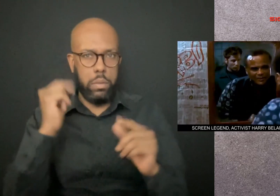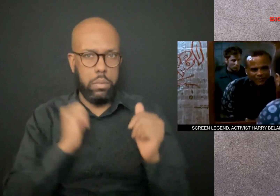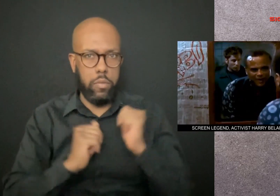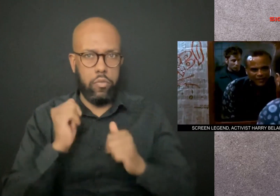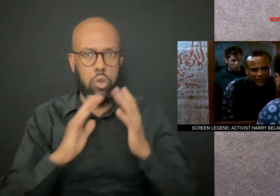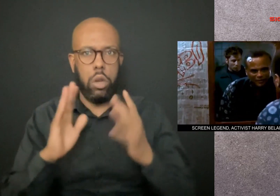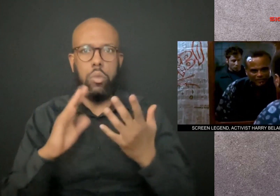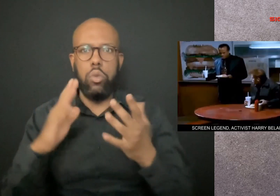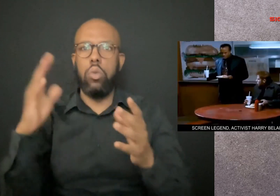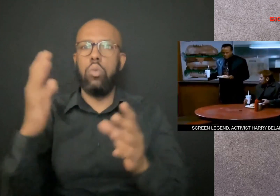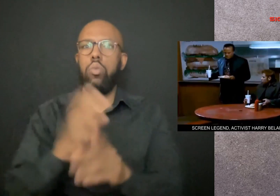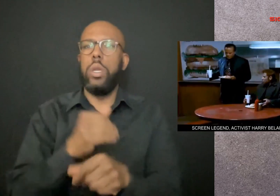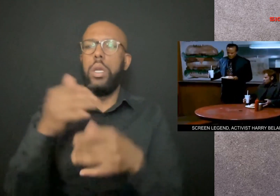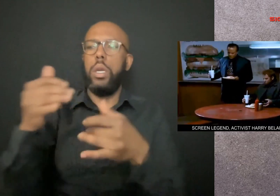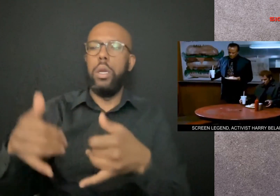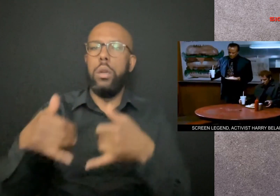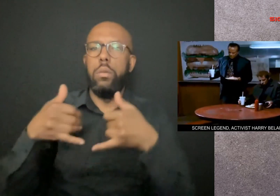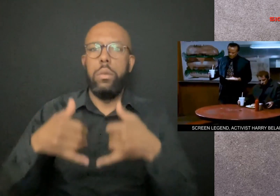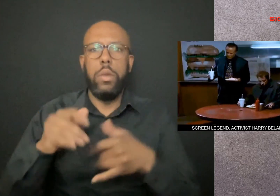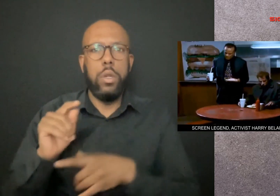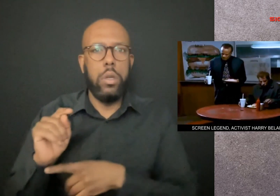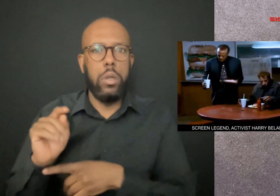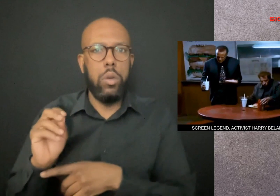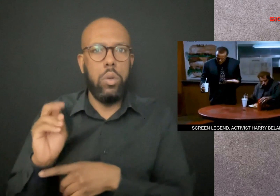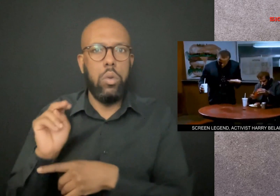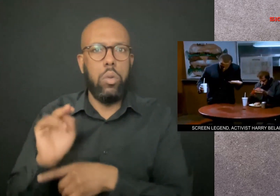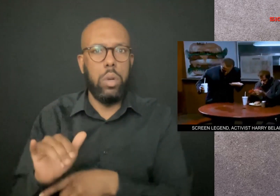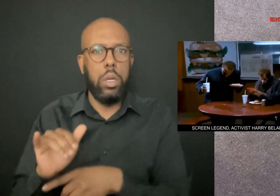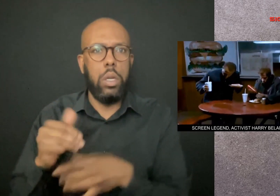he was also one of the first black performers to win a Tony award